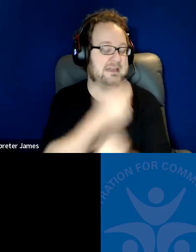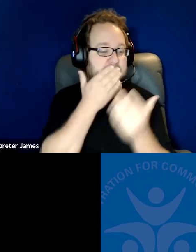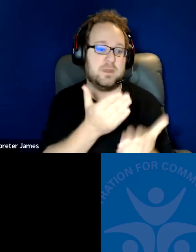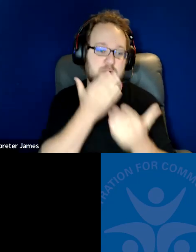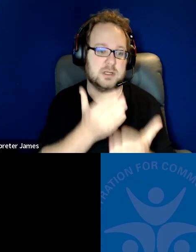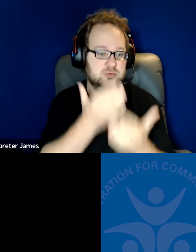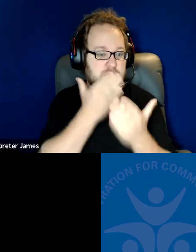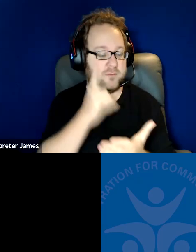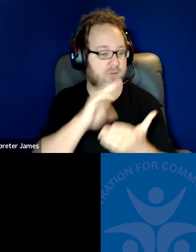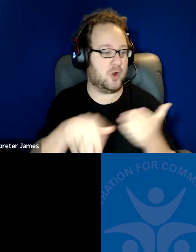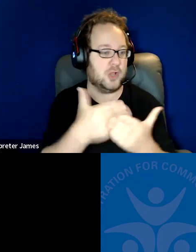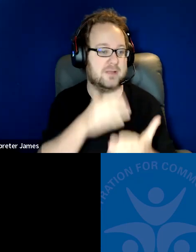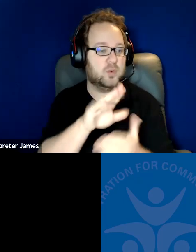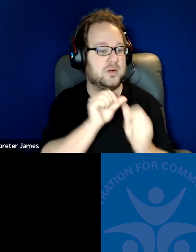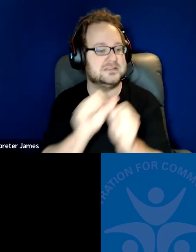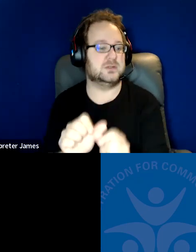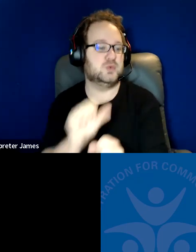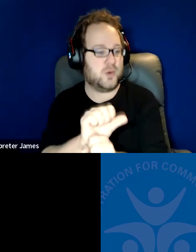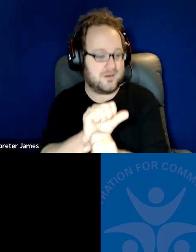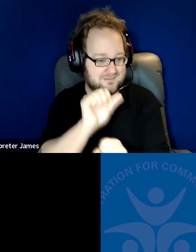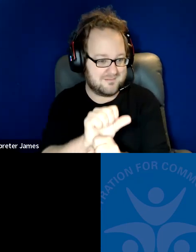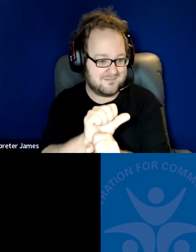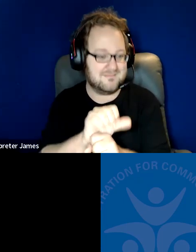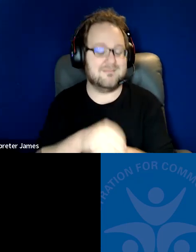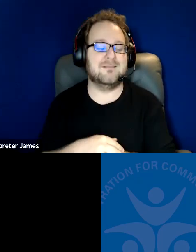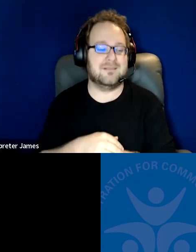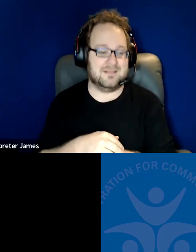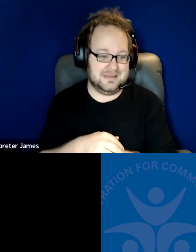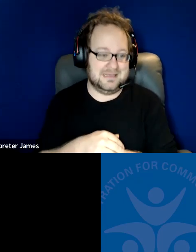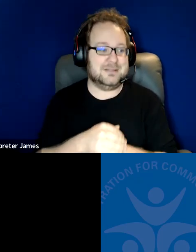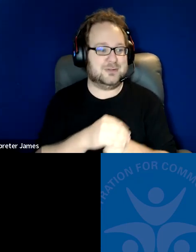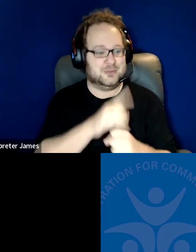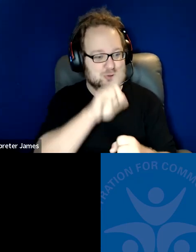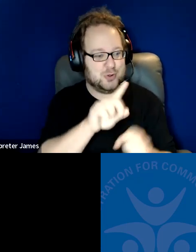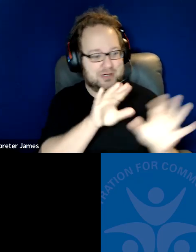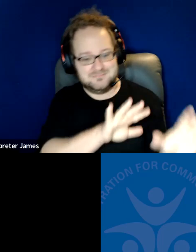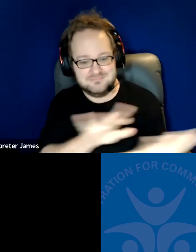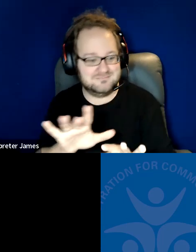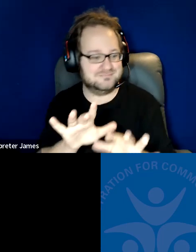of your continued work in ensuring again that every single person who is interested and